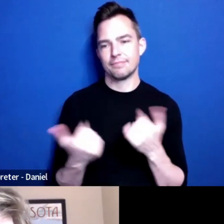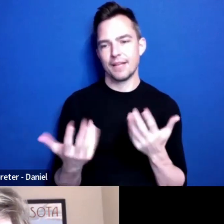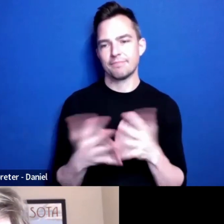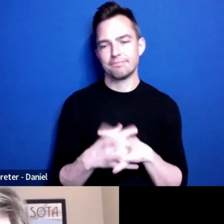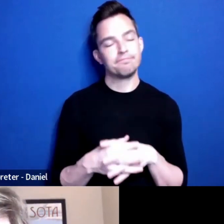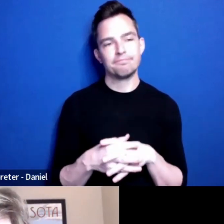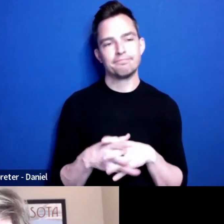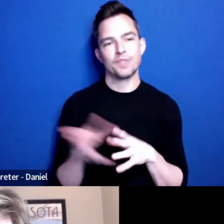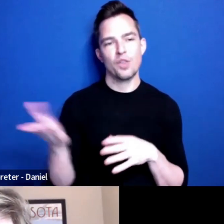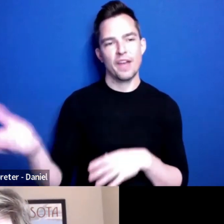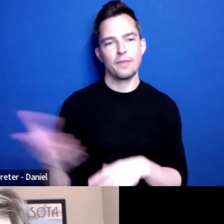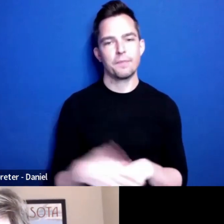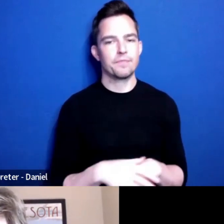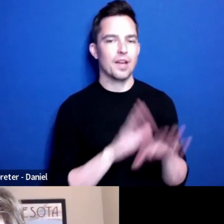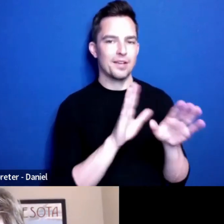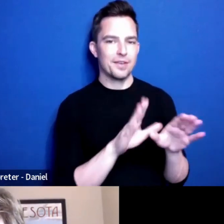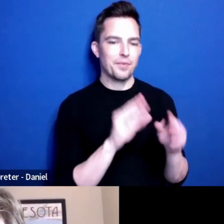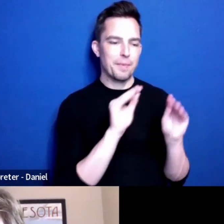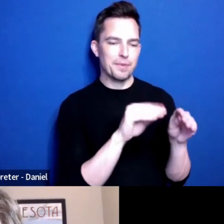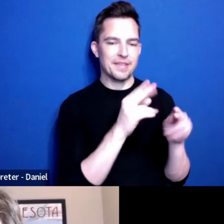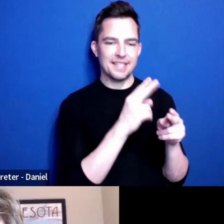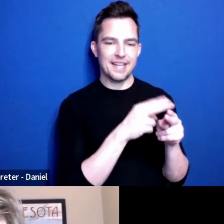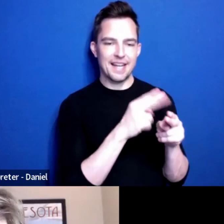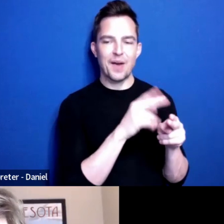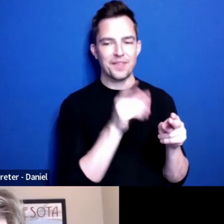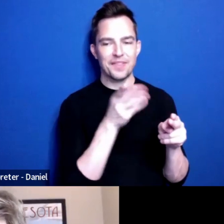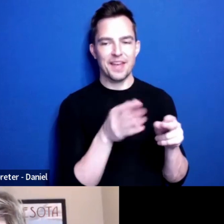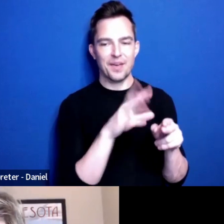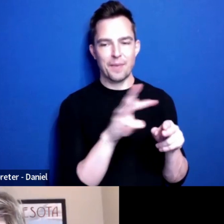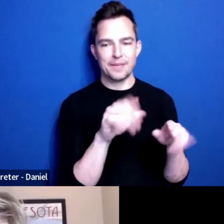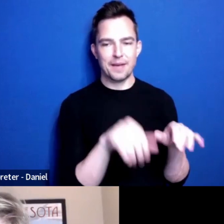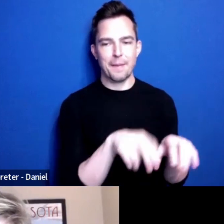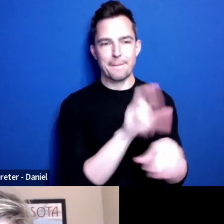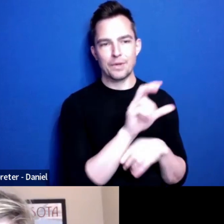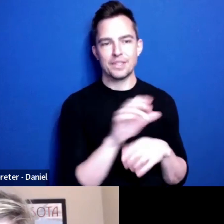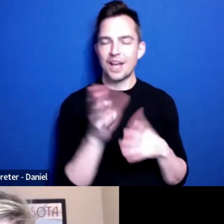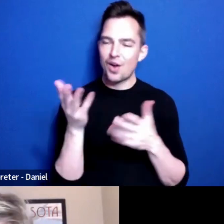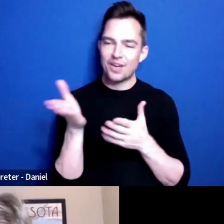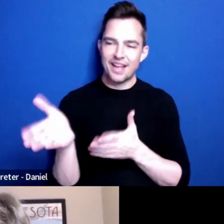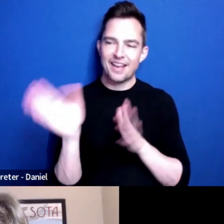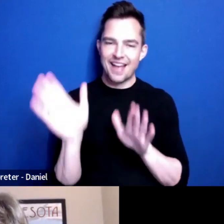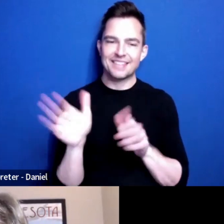Judy Dettmer: Great. And I see we put the name or your Carole Starr: Okay, all right. All right already there. Excellent. I don't even I don't